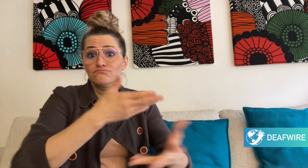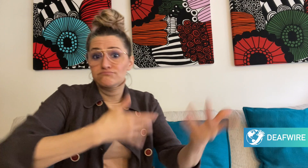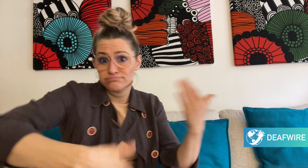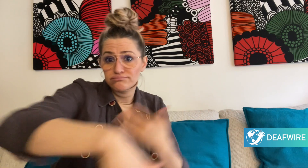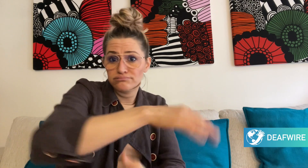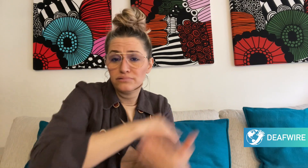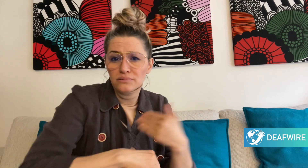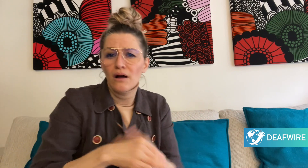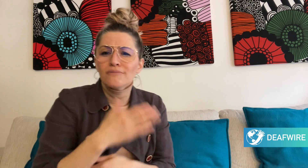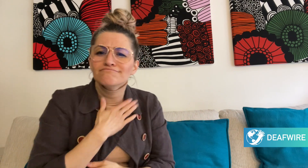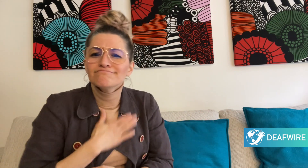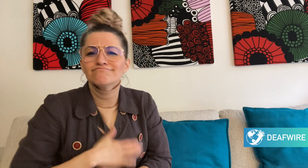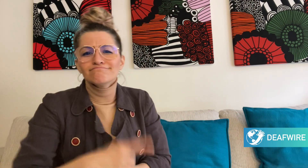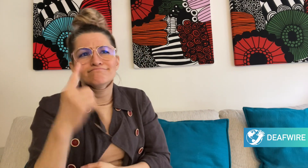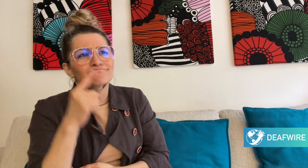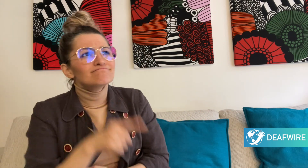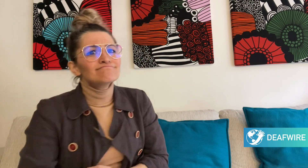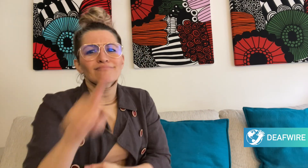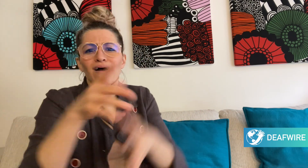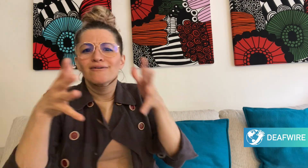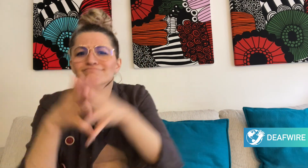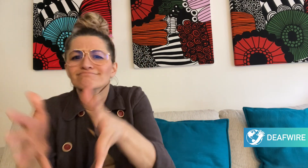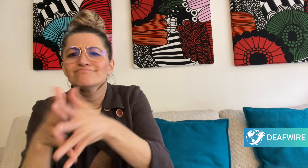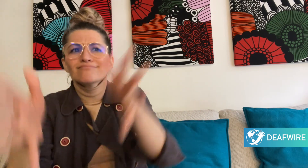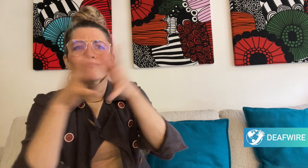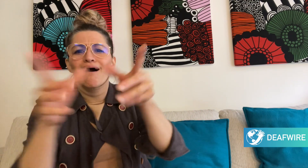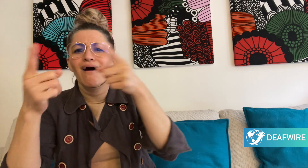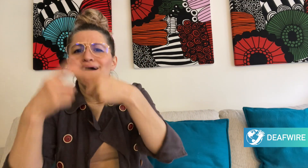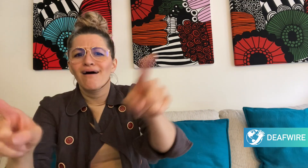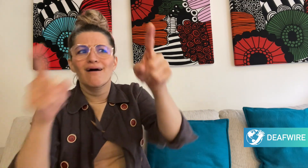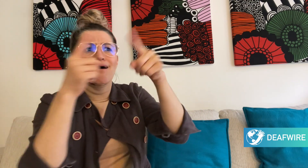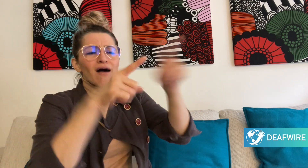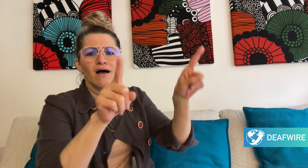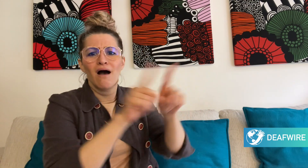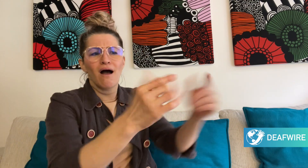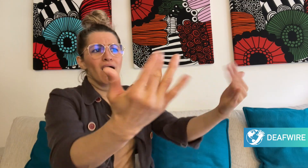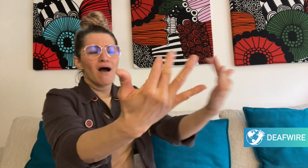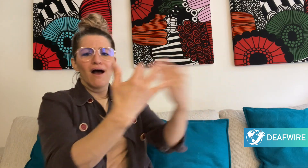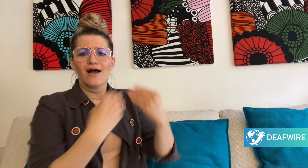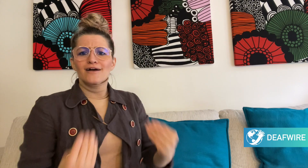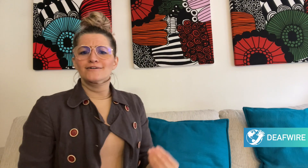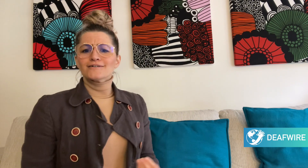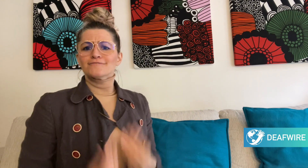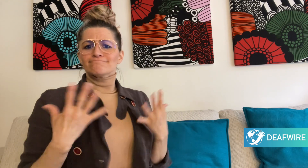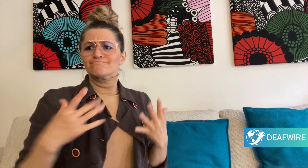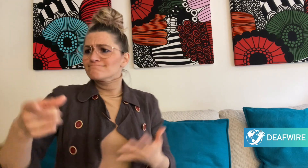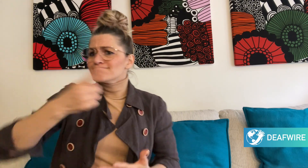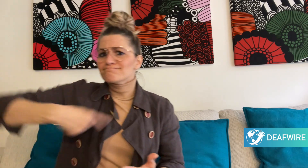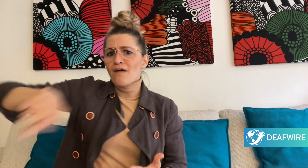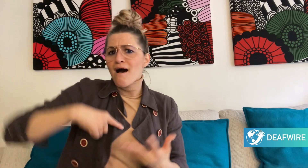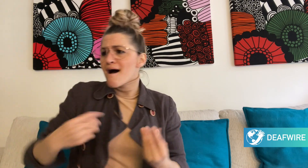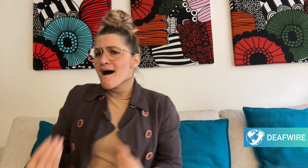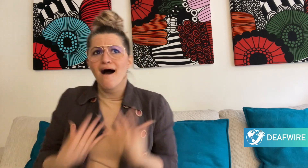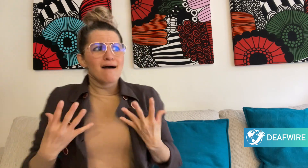May their stories be a point of inspiration